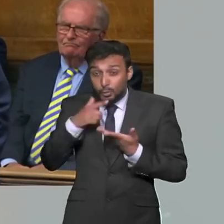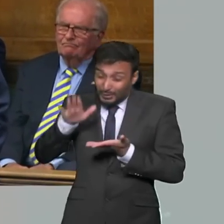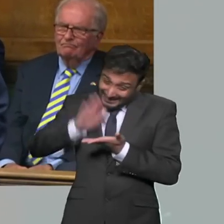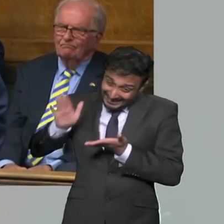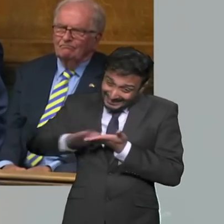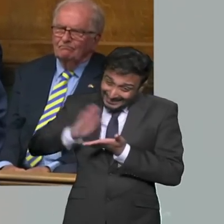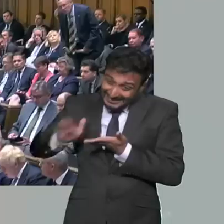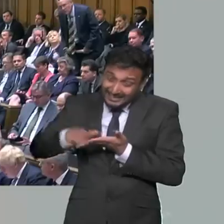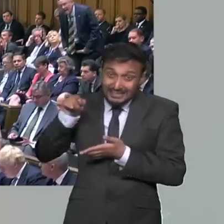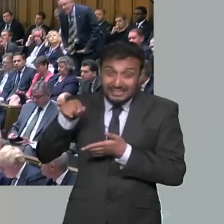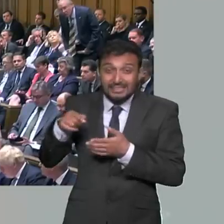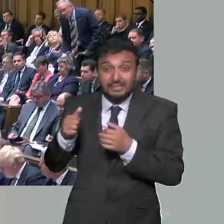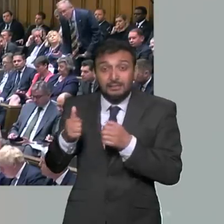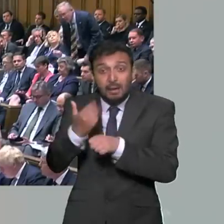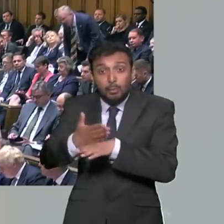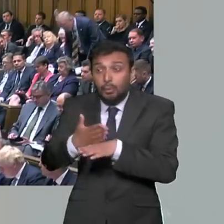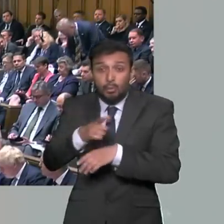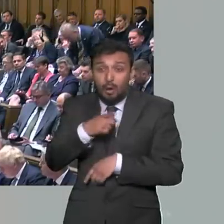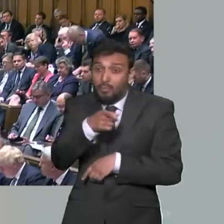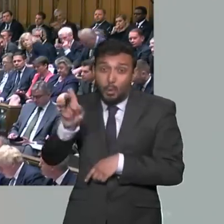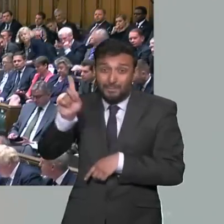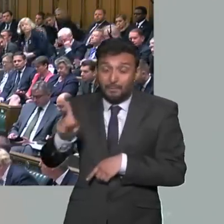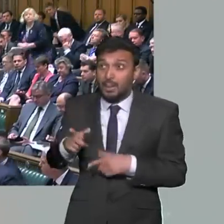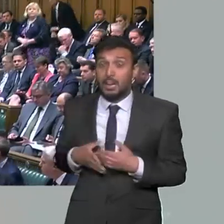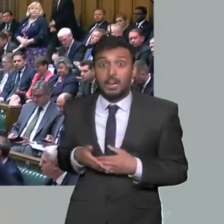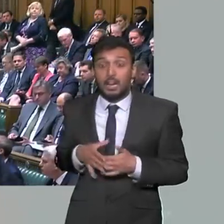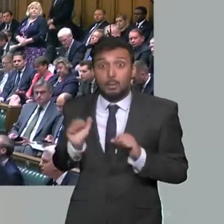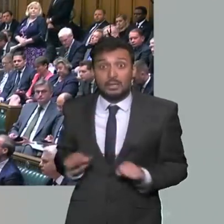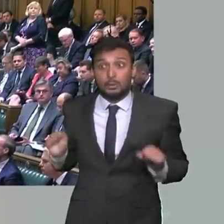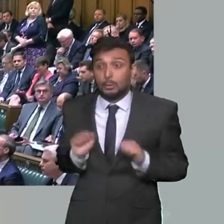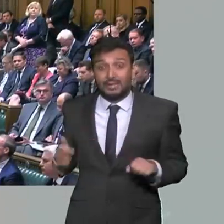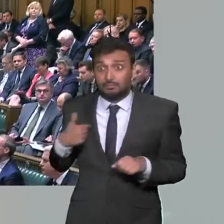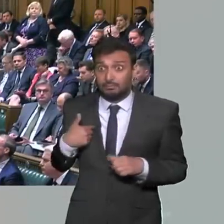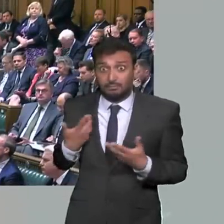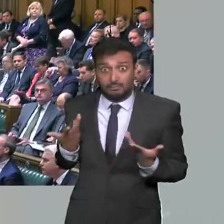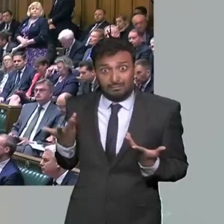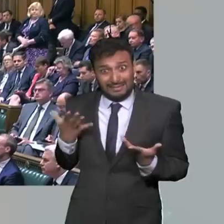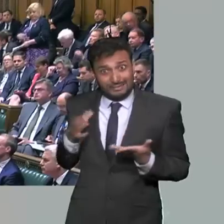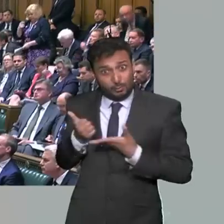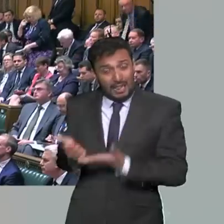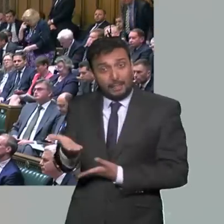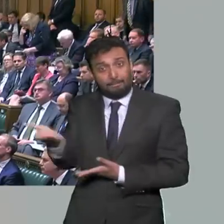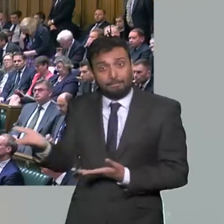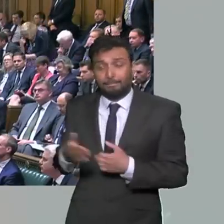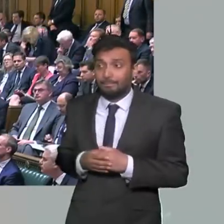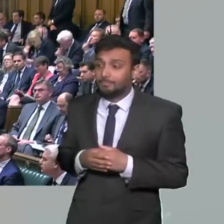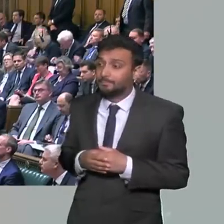owe them a debt of obligation and time is running out? The Prime Minister I will see what we can do to help those particular